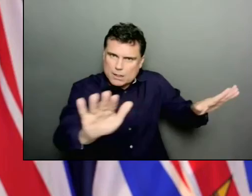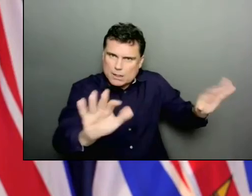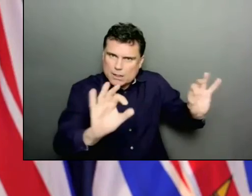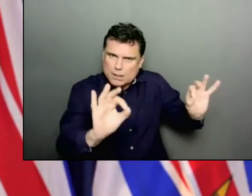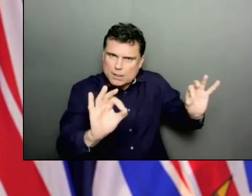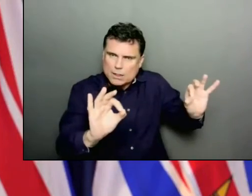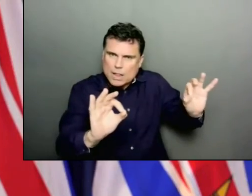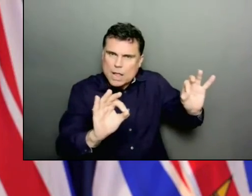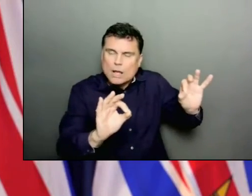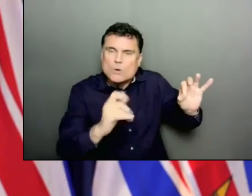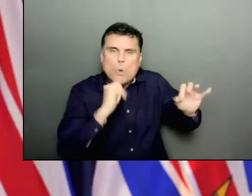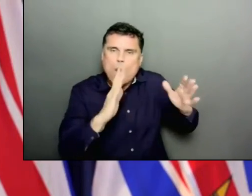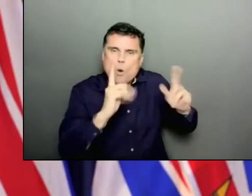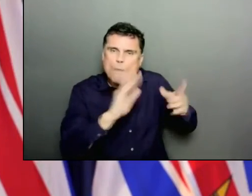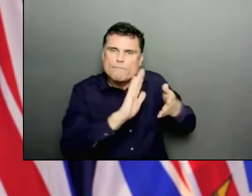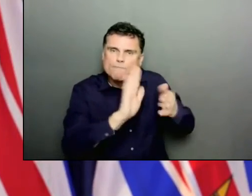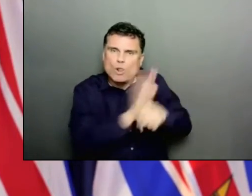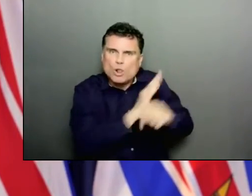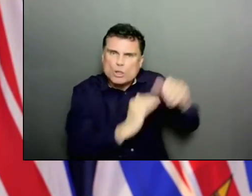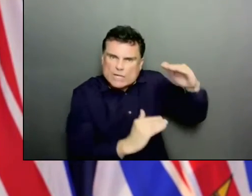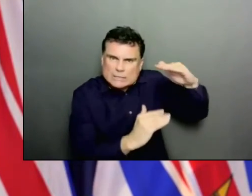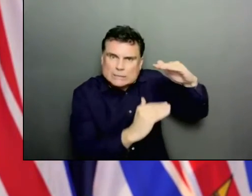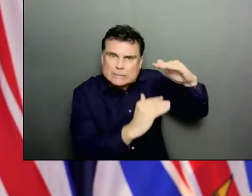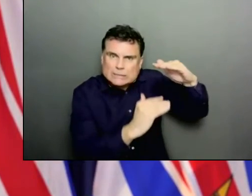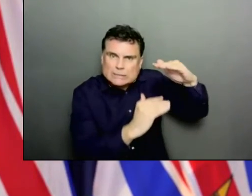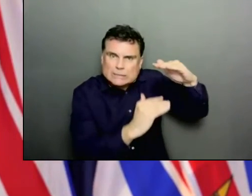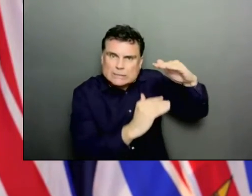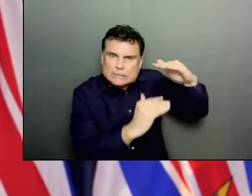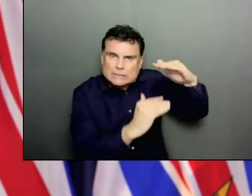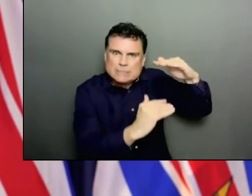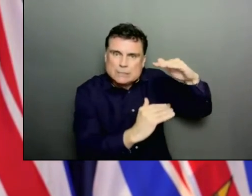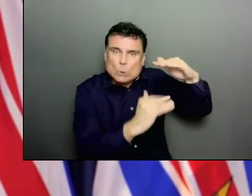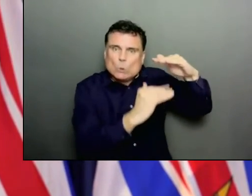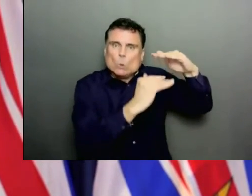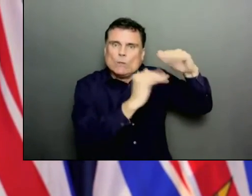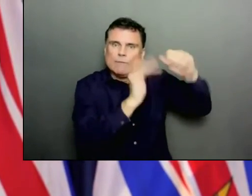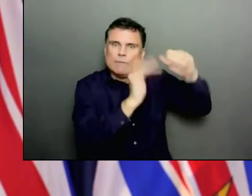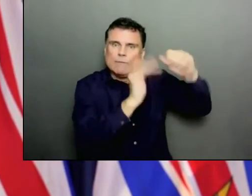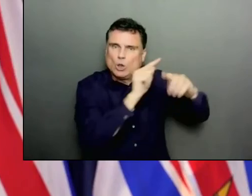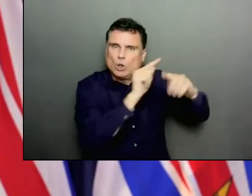based on what we had seen in Italy and in China and in other jurisdictions.